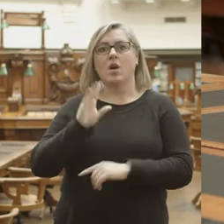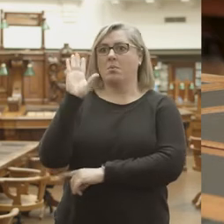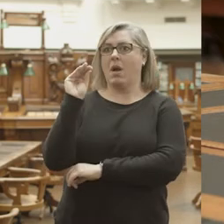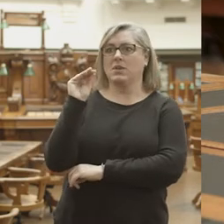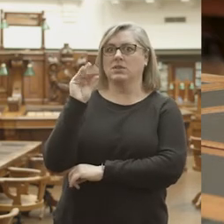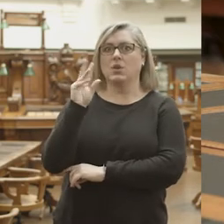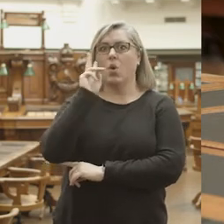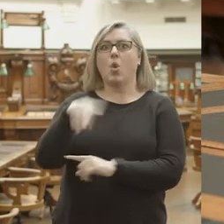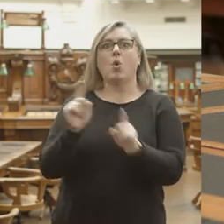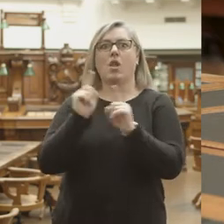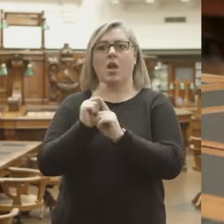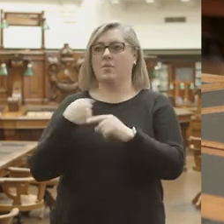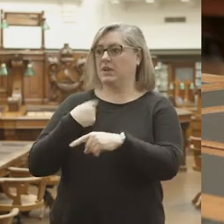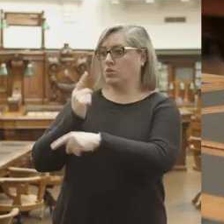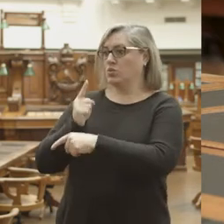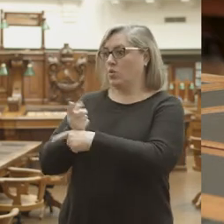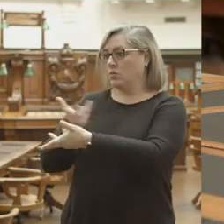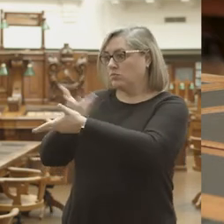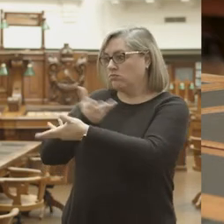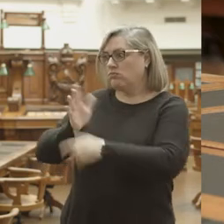like I'm talking to a puppet. Hello, how are you?